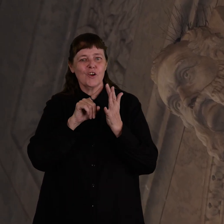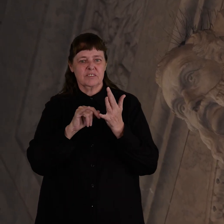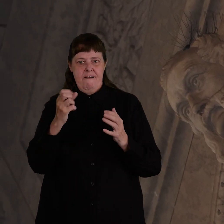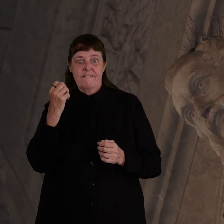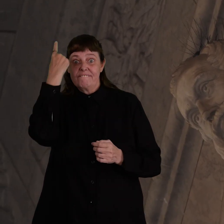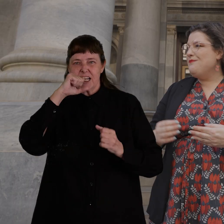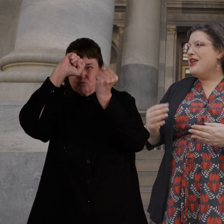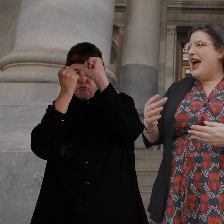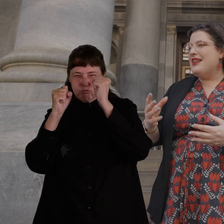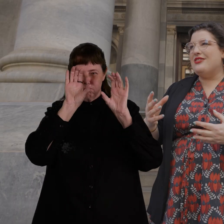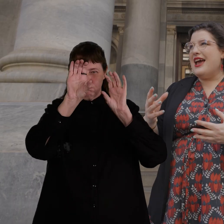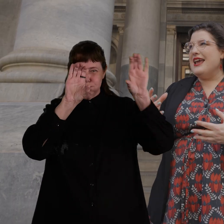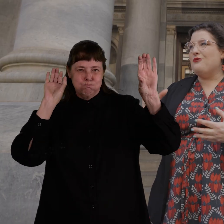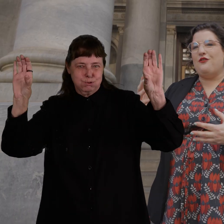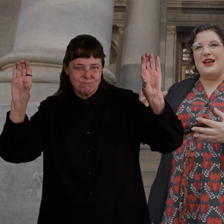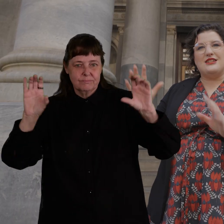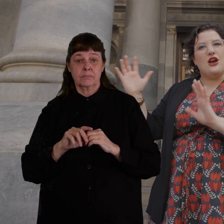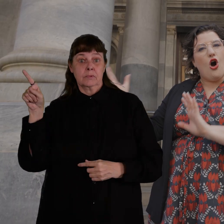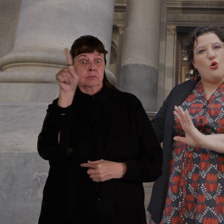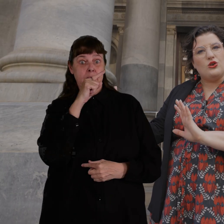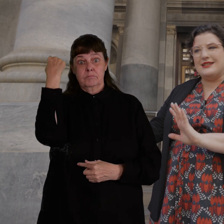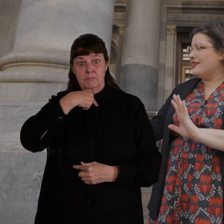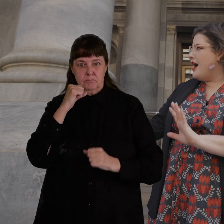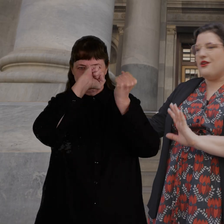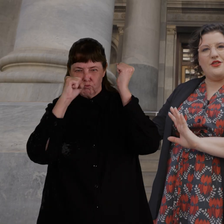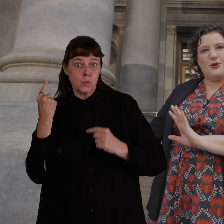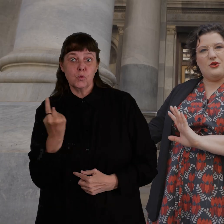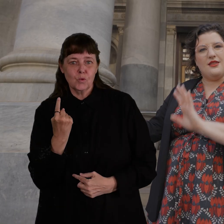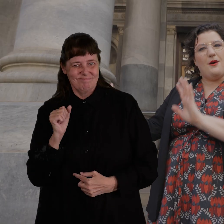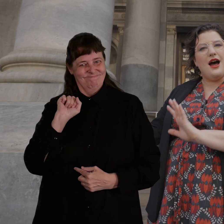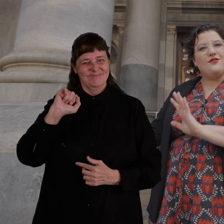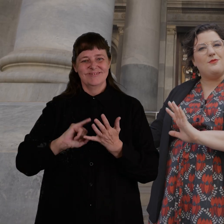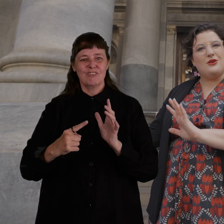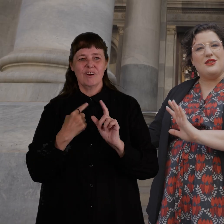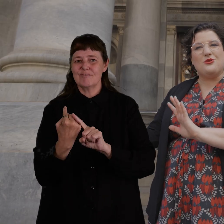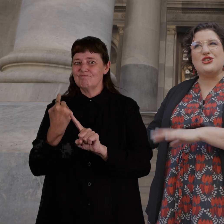South Australia, and they reflect the older side of the building - the part of the building that